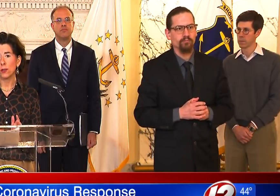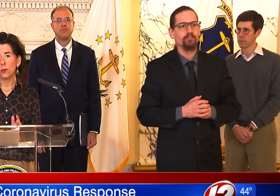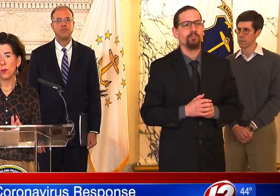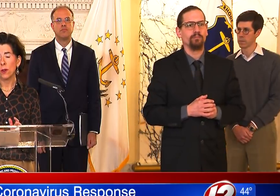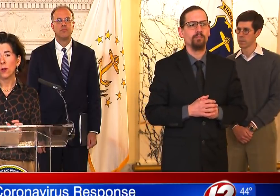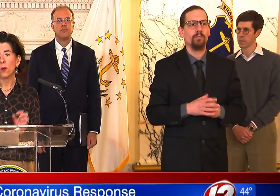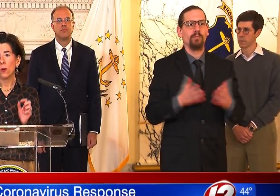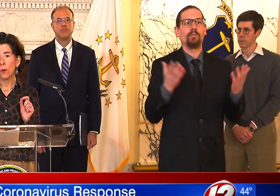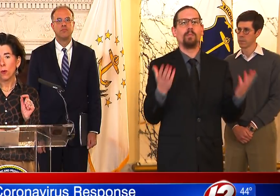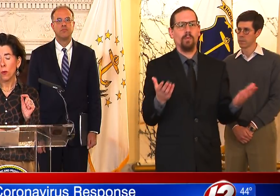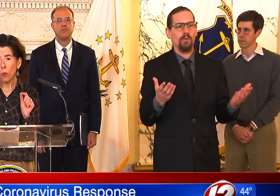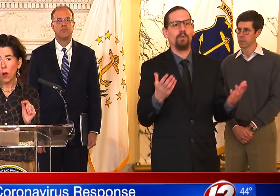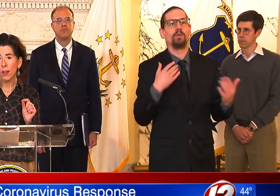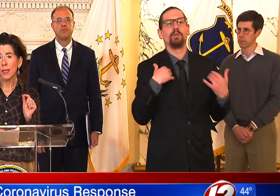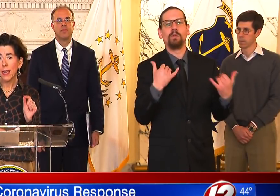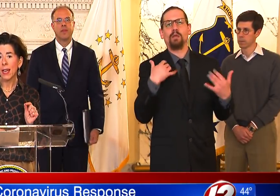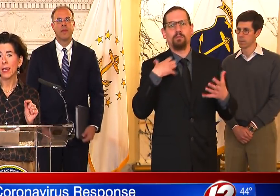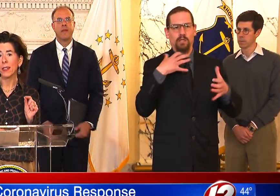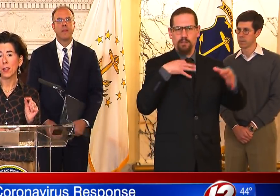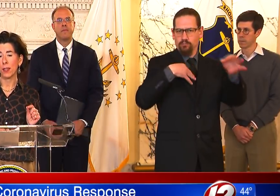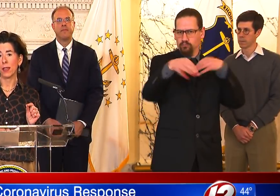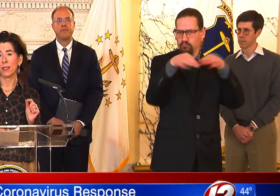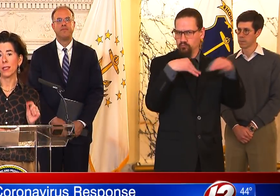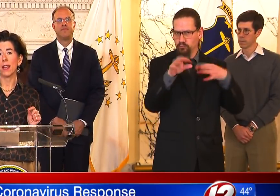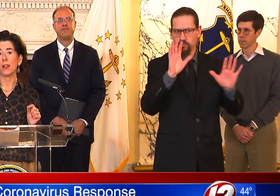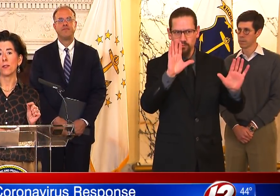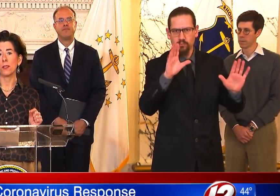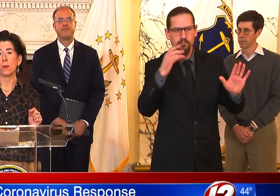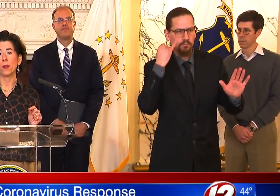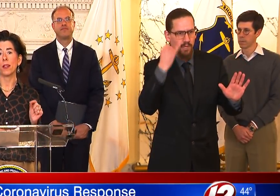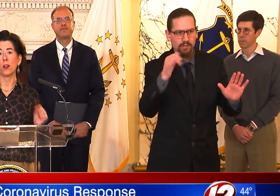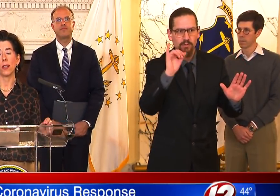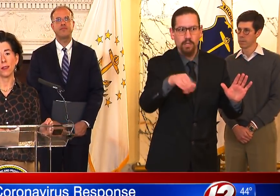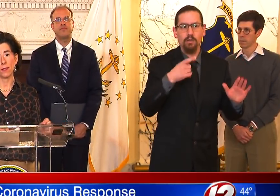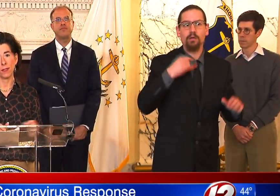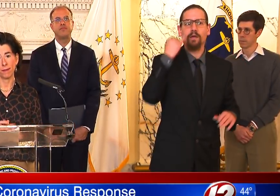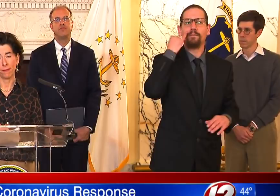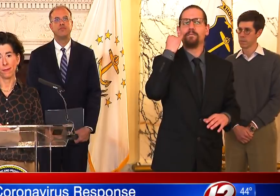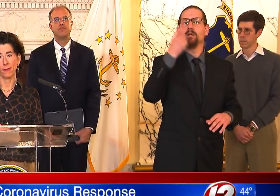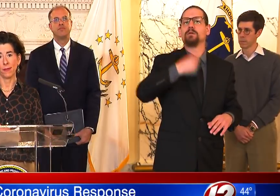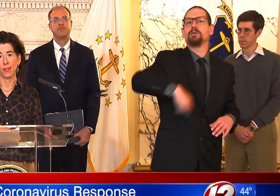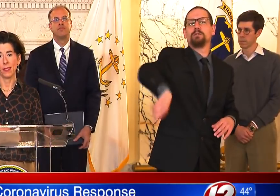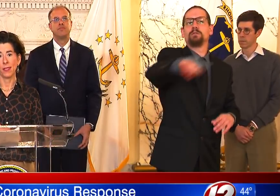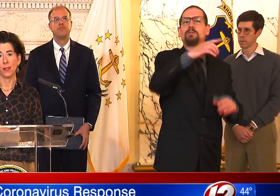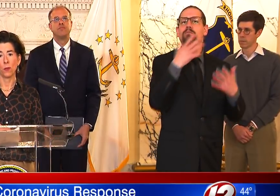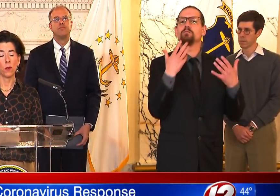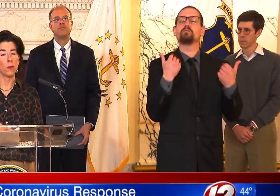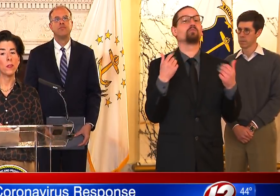COUPLE OF THINGS TODAY. FIRST, LET'S TRY TO